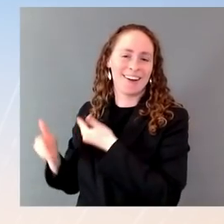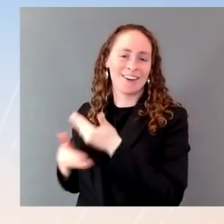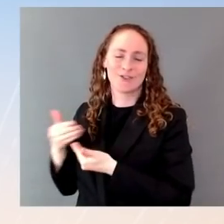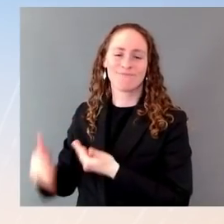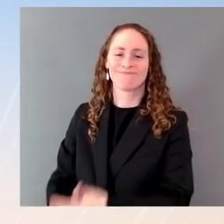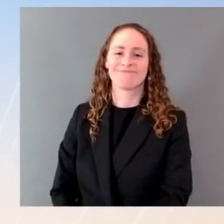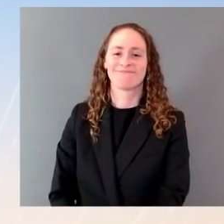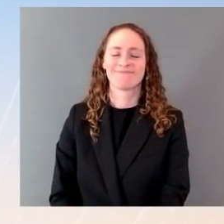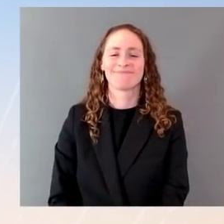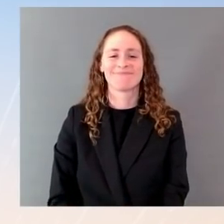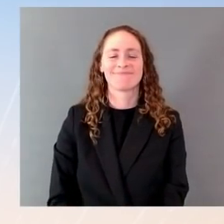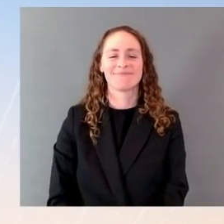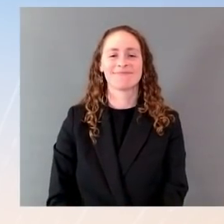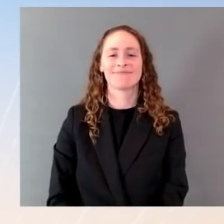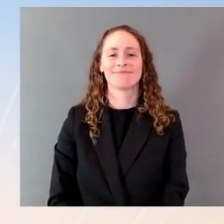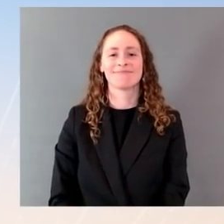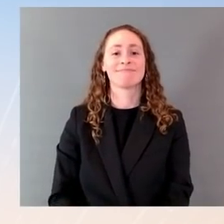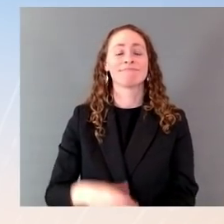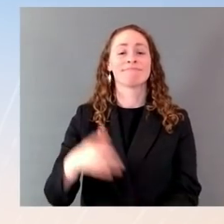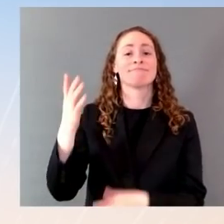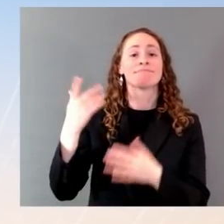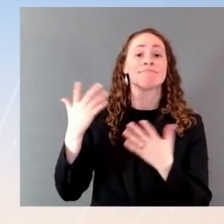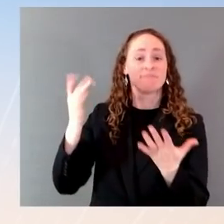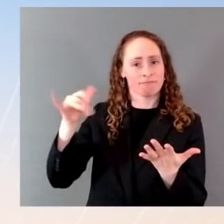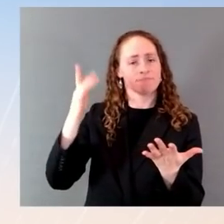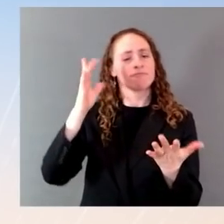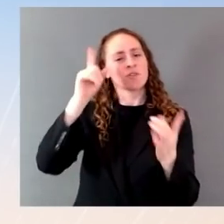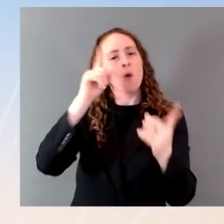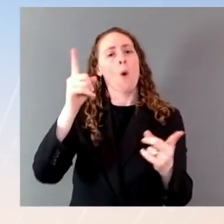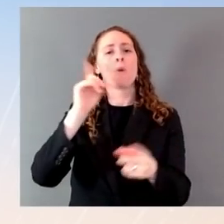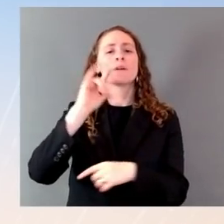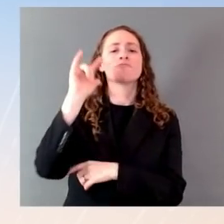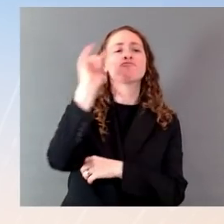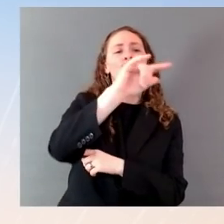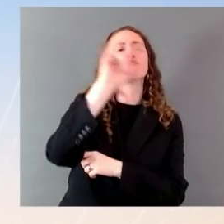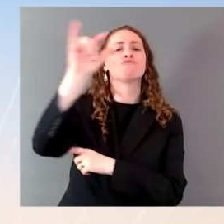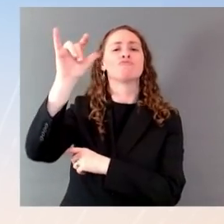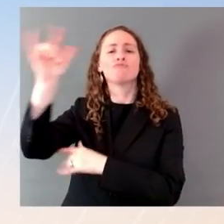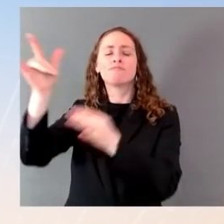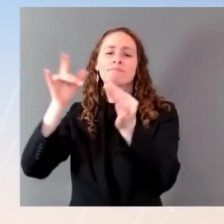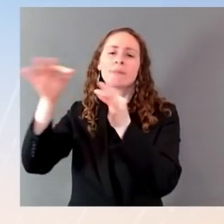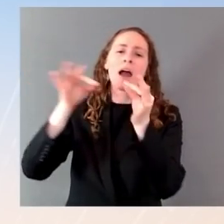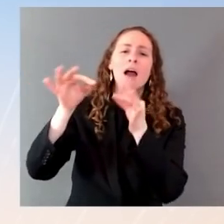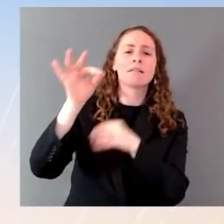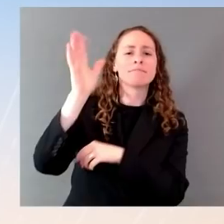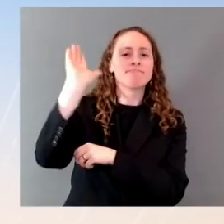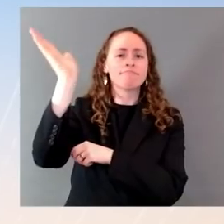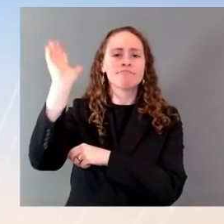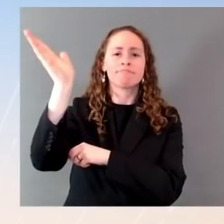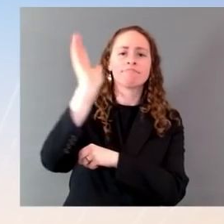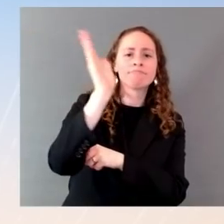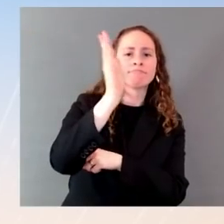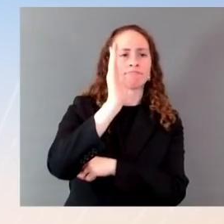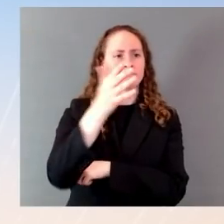to forge bipartisan consensus and prove our democracy can deliver big wins for the American people. And while he's there, he's going to be engaging